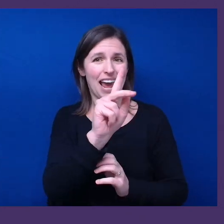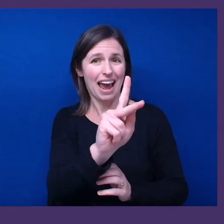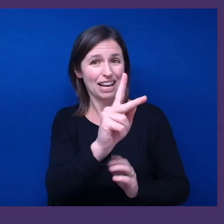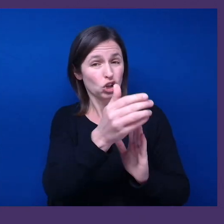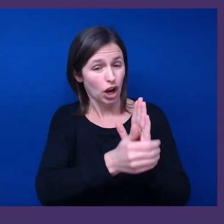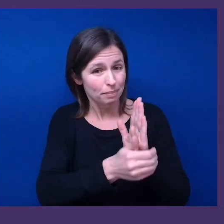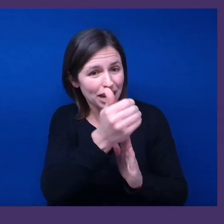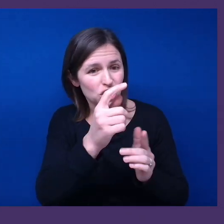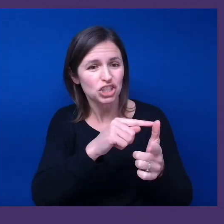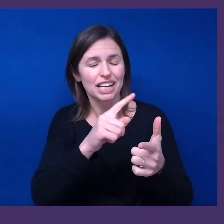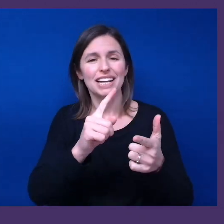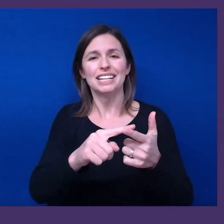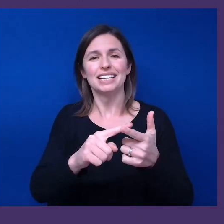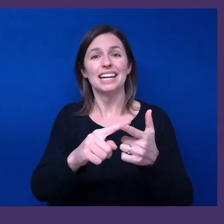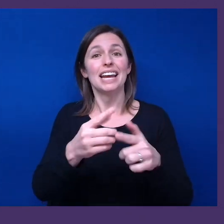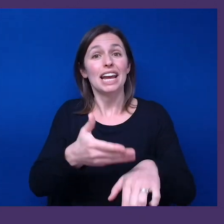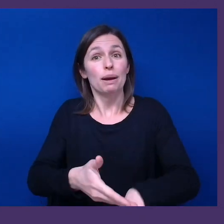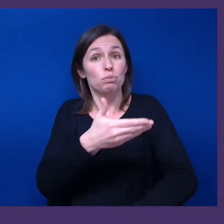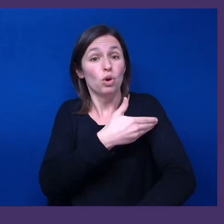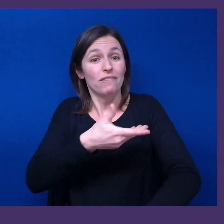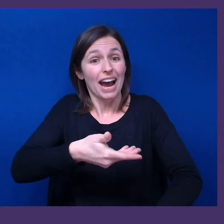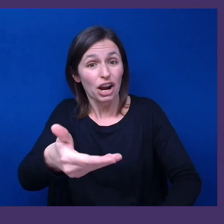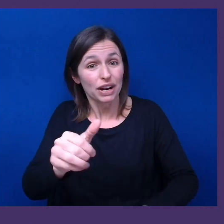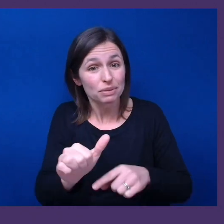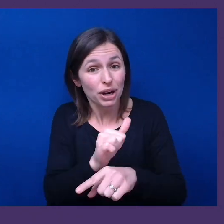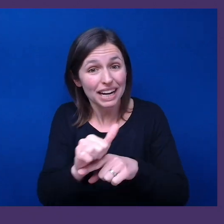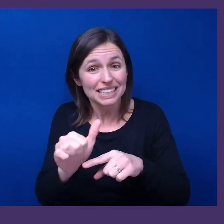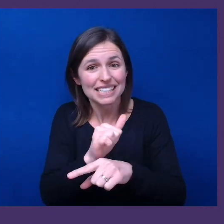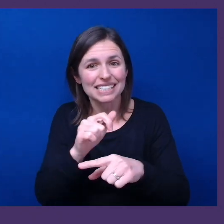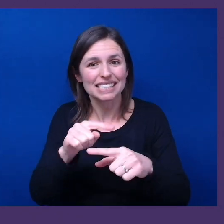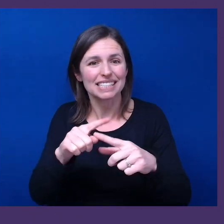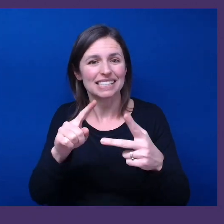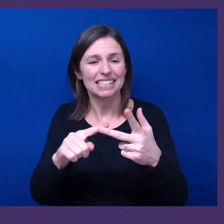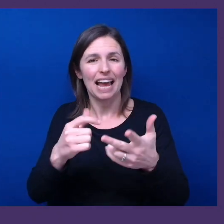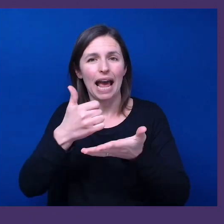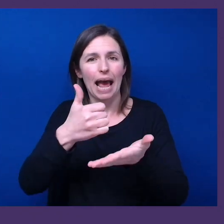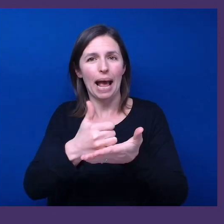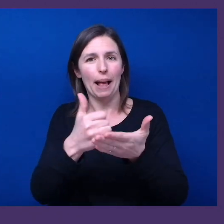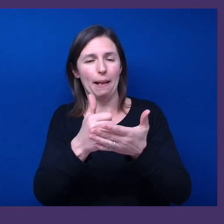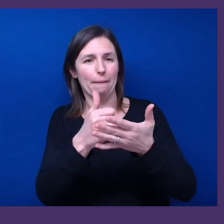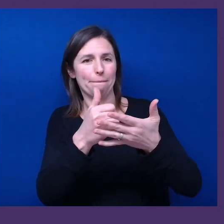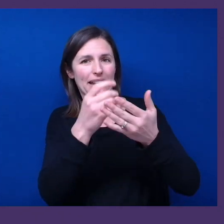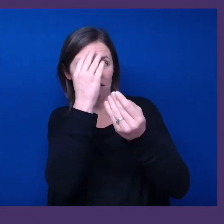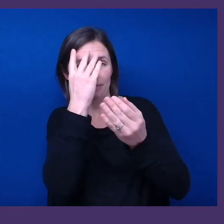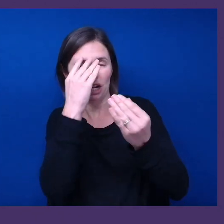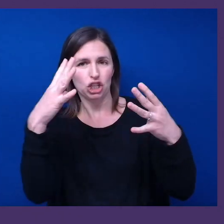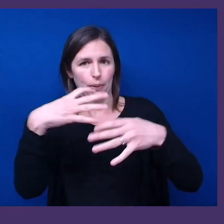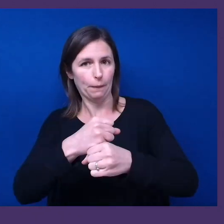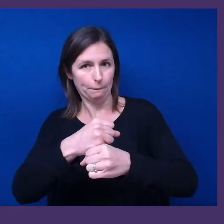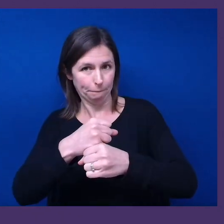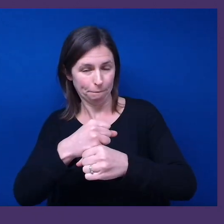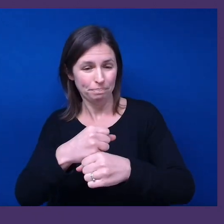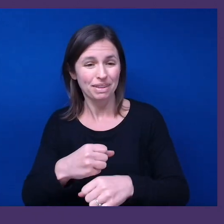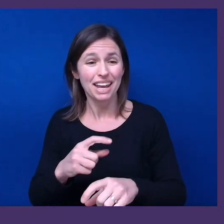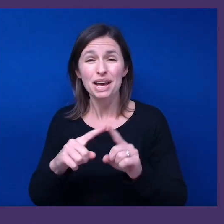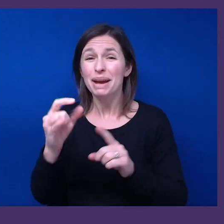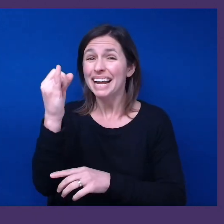But if these tools are not designed with accessibility in mind, they will continue to reinforce existing biases,